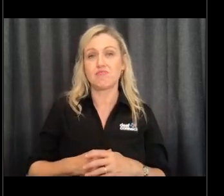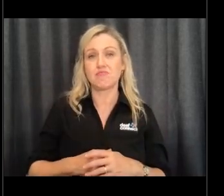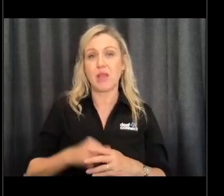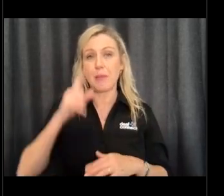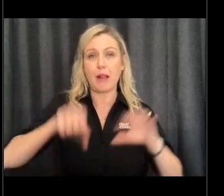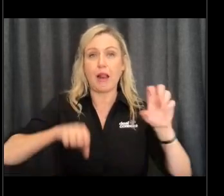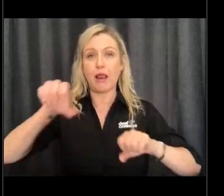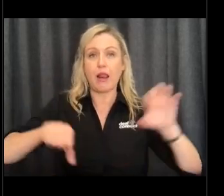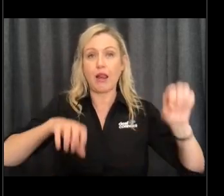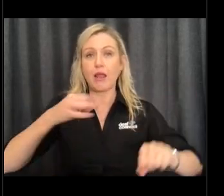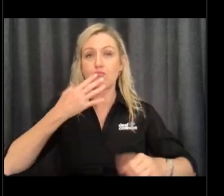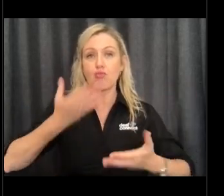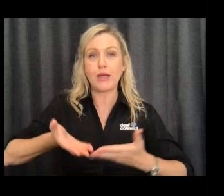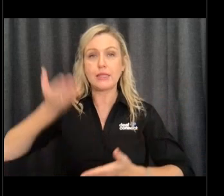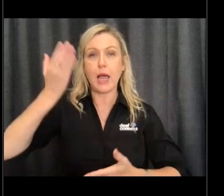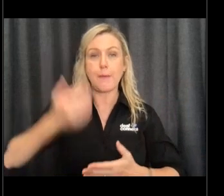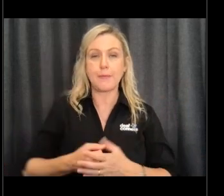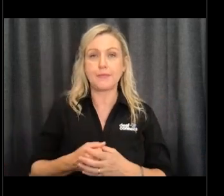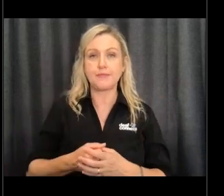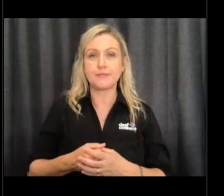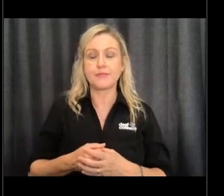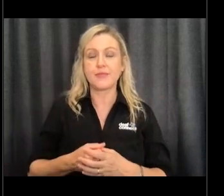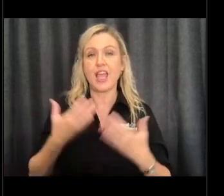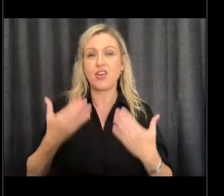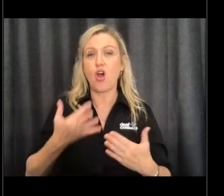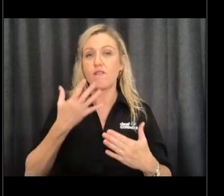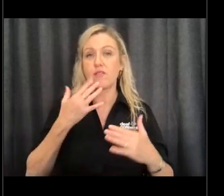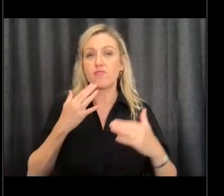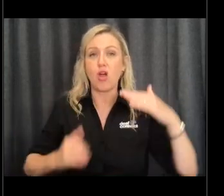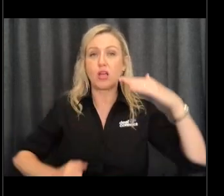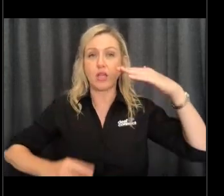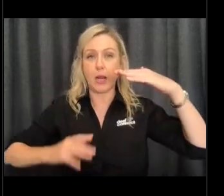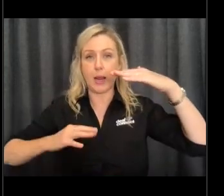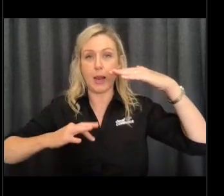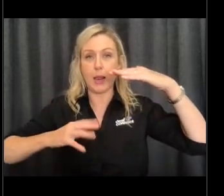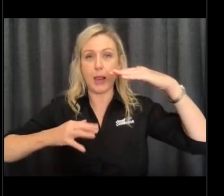up fairly quickly and unfortunately that's the reality of that type of policy.